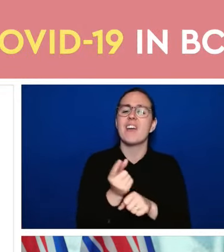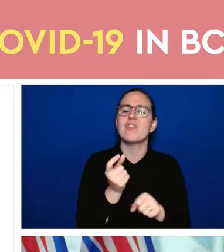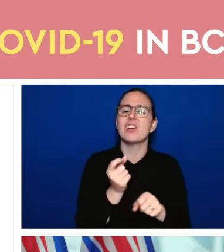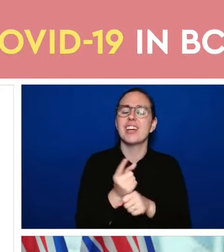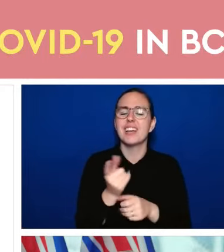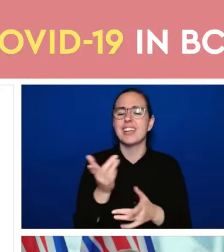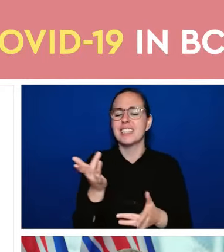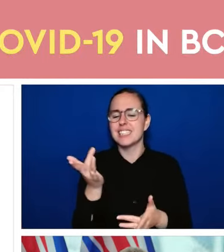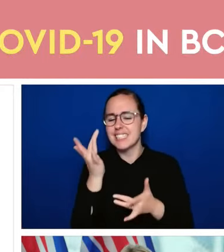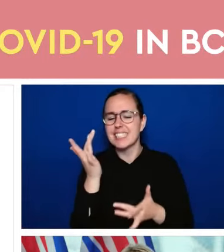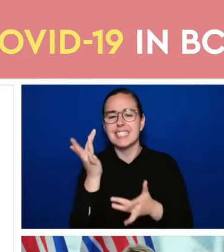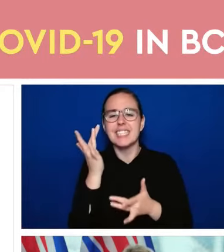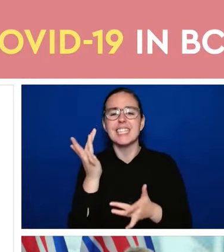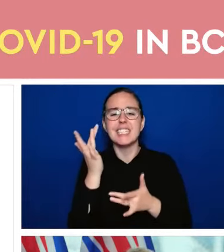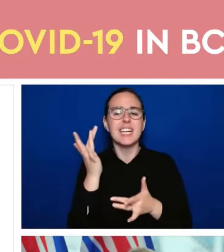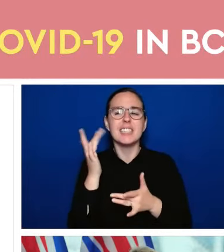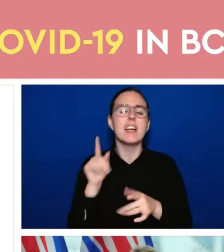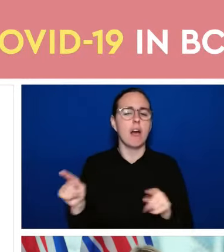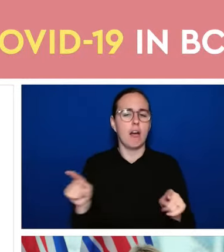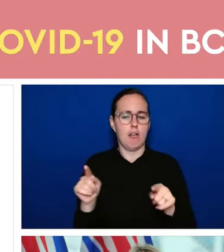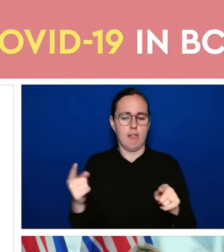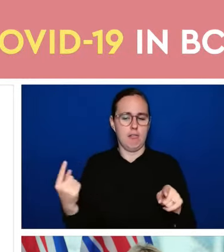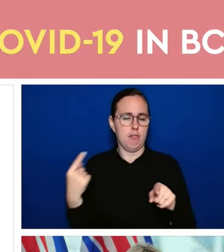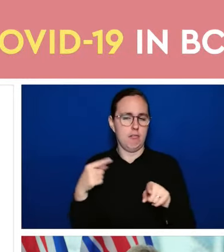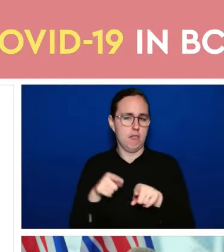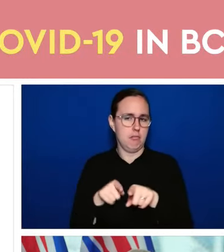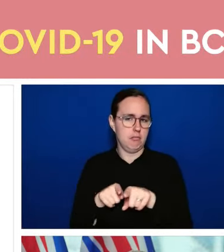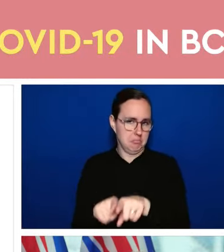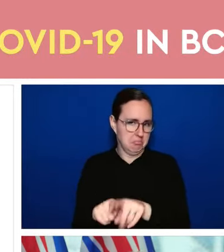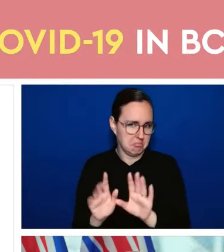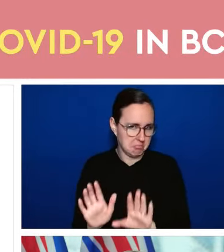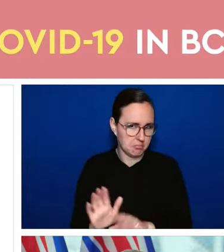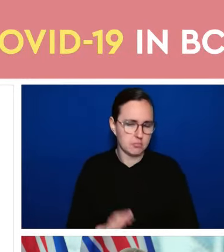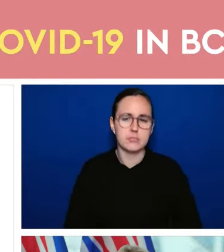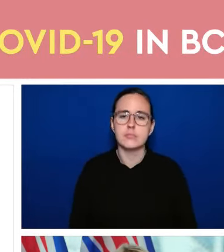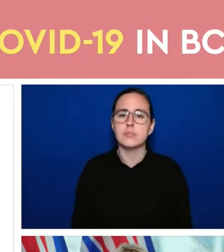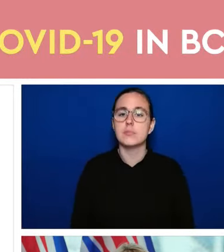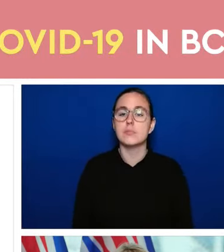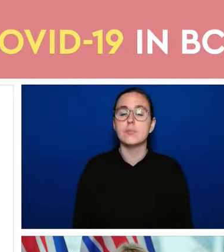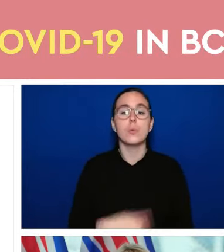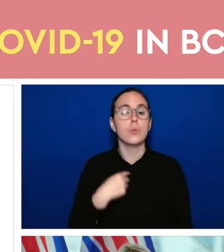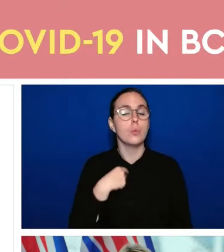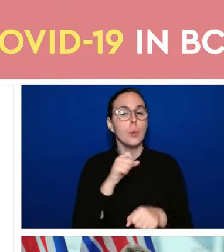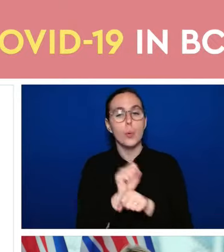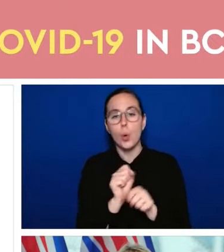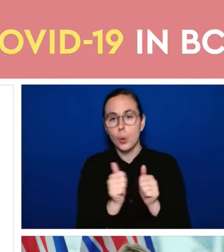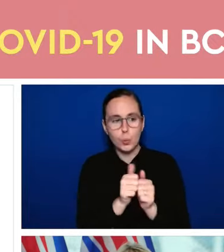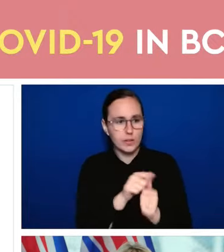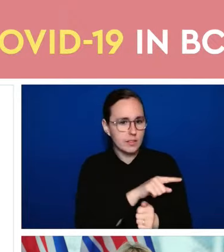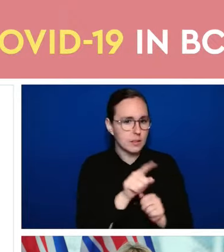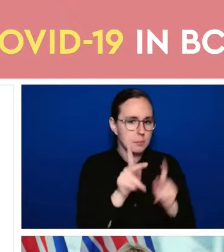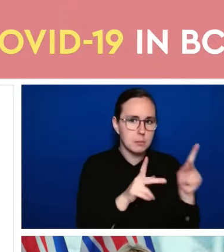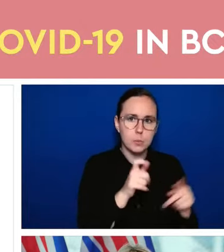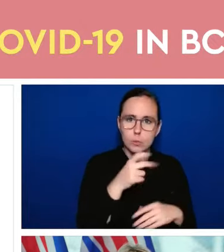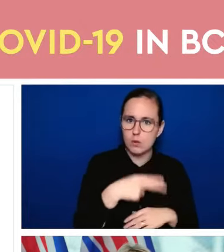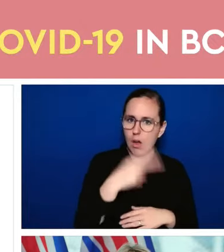working with BC transplant and with other teams of clinicians